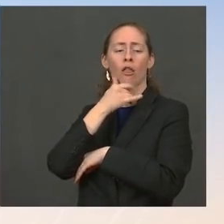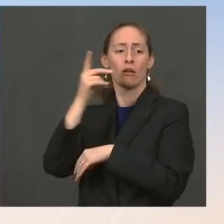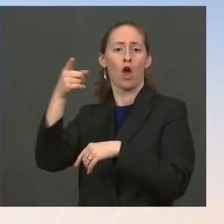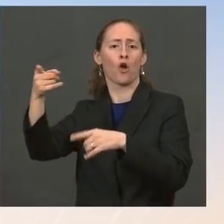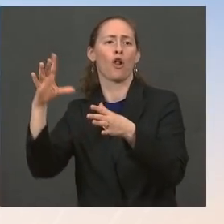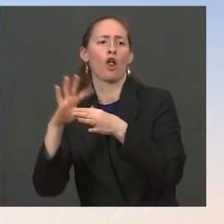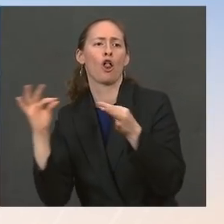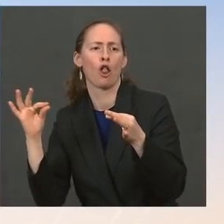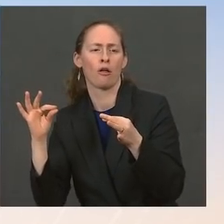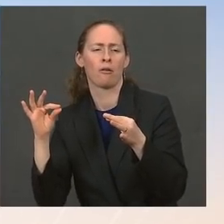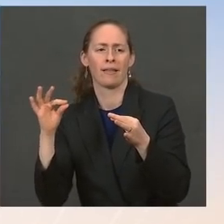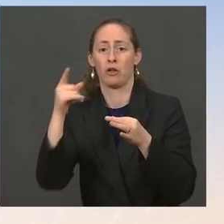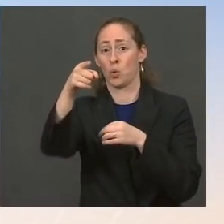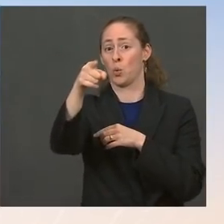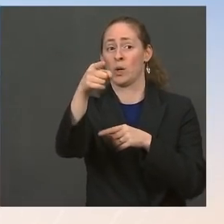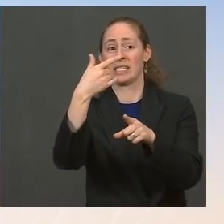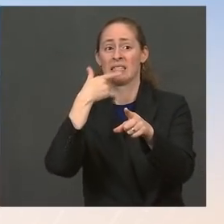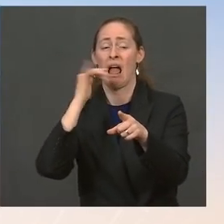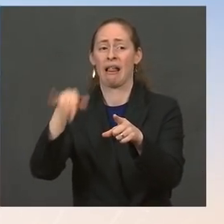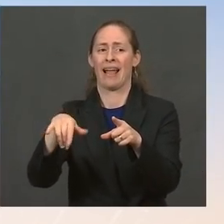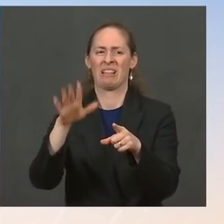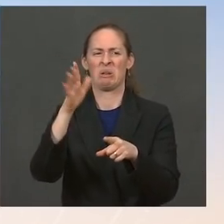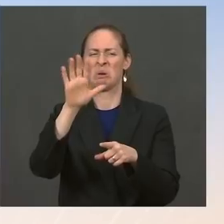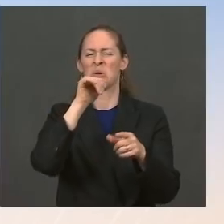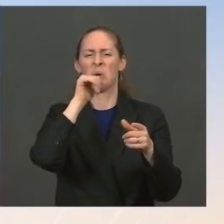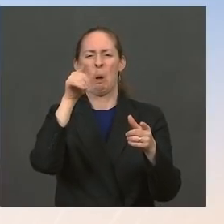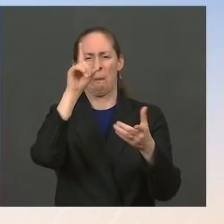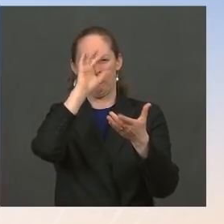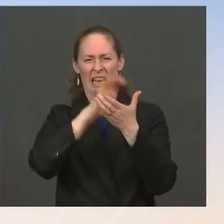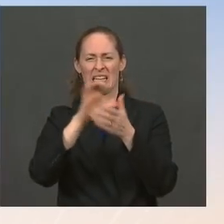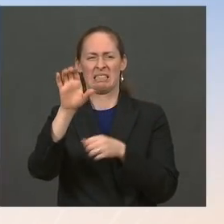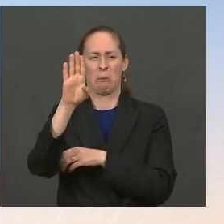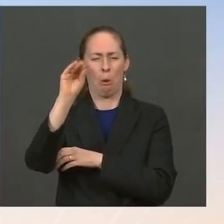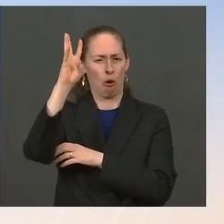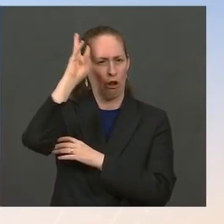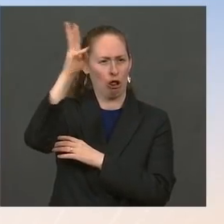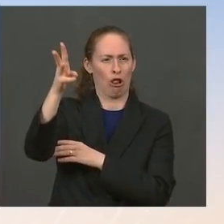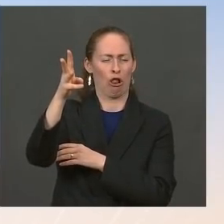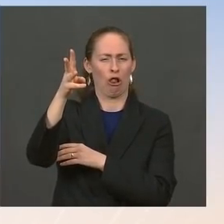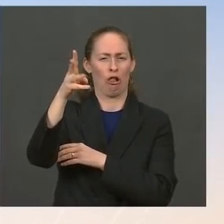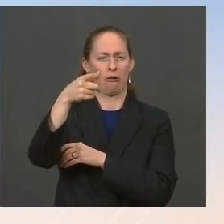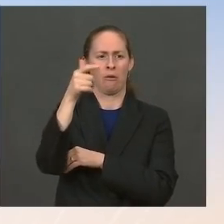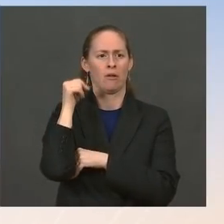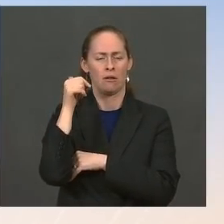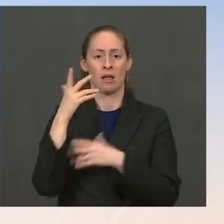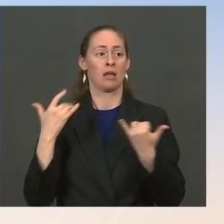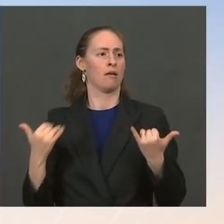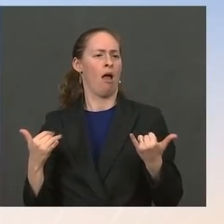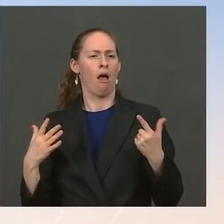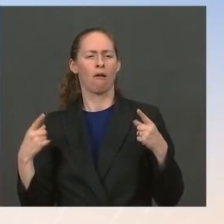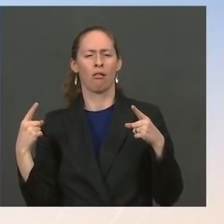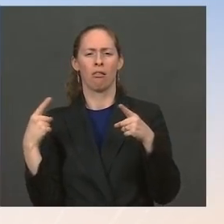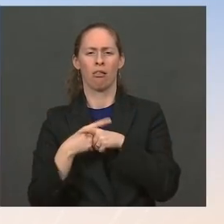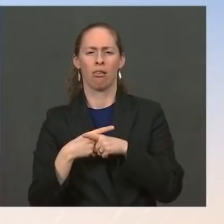[the] budget outline is awkward and uncomfortable to watch." So what is the difference between the Trump administration saying,